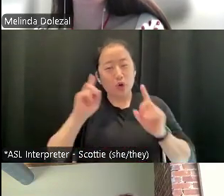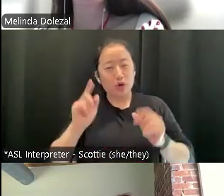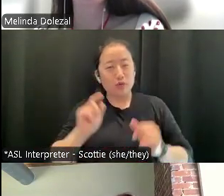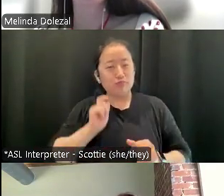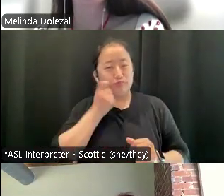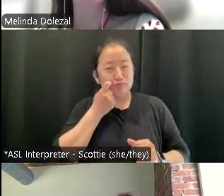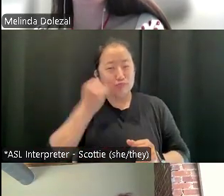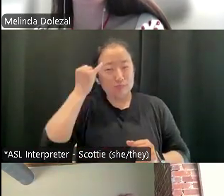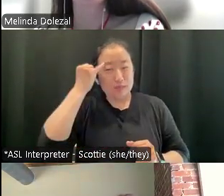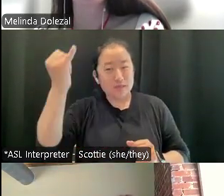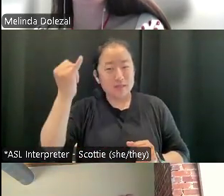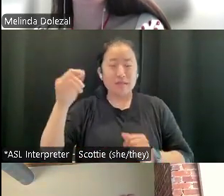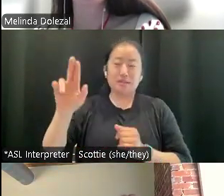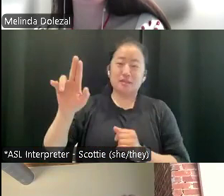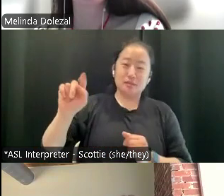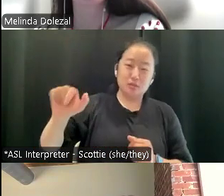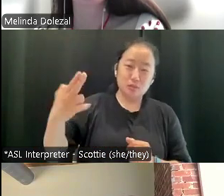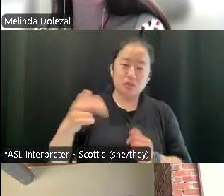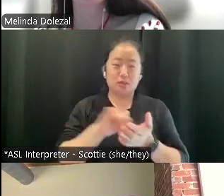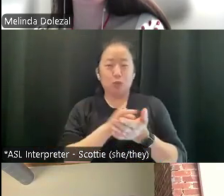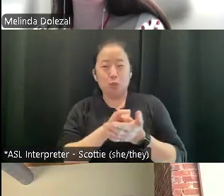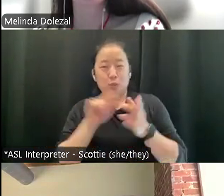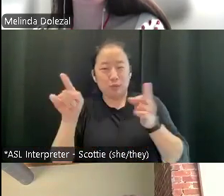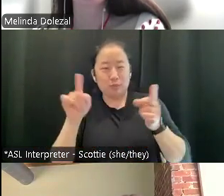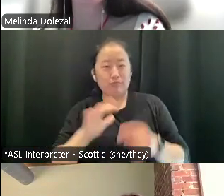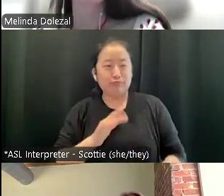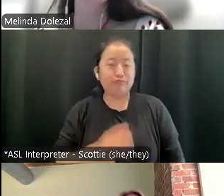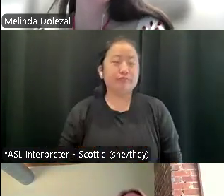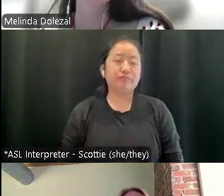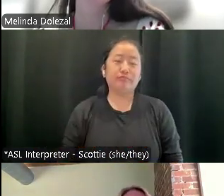and New York are doing in their state. If we go to the next slide, I also want to make